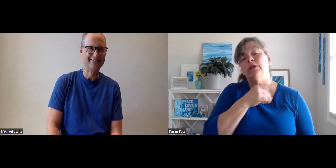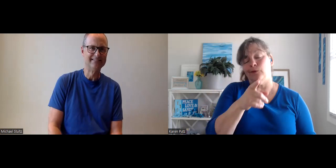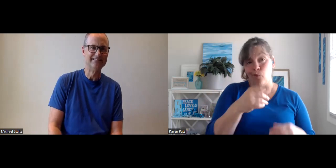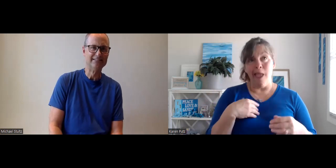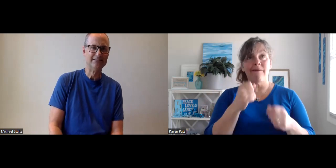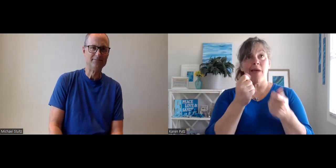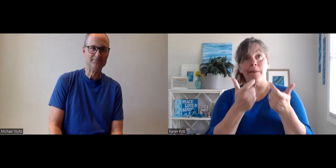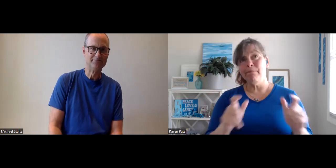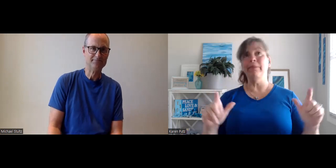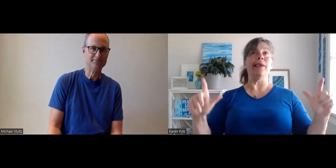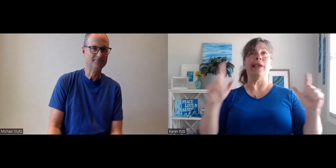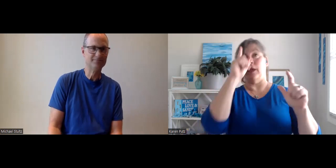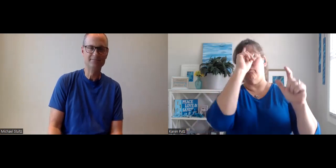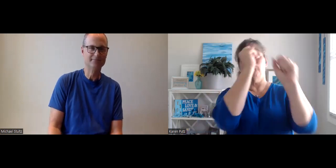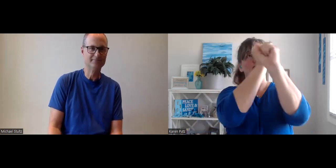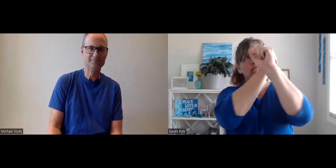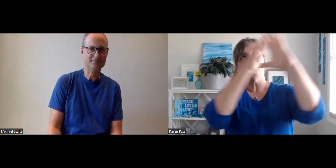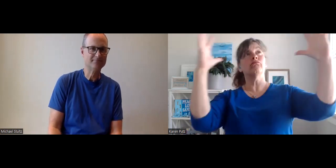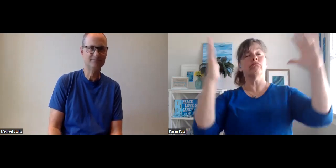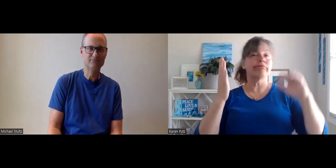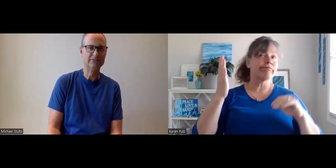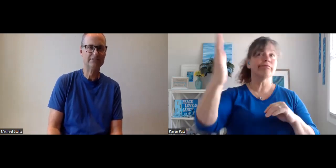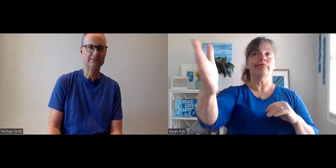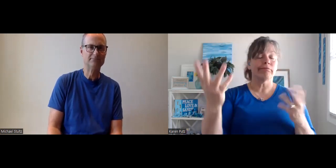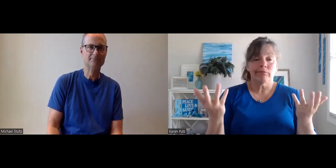Montana, Wyoming, the banks, Jas,